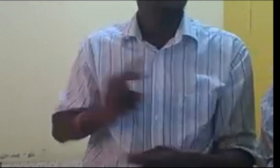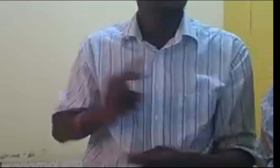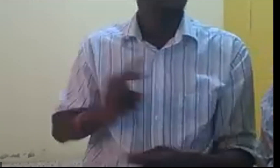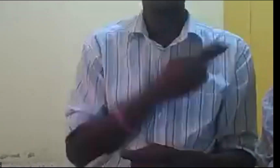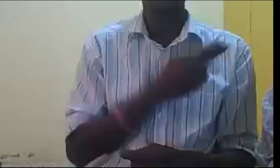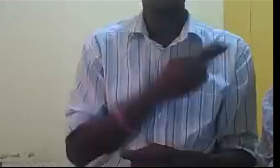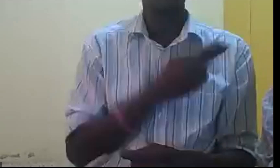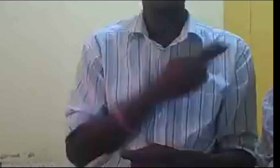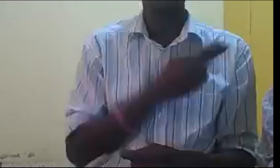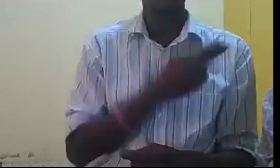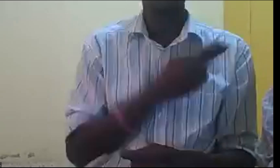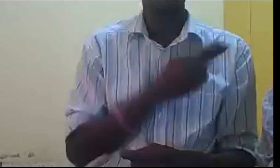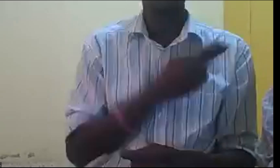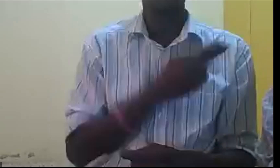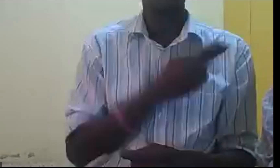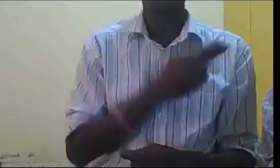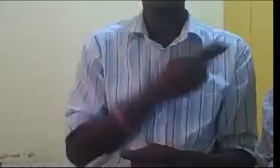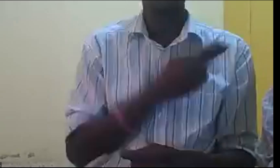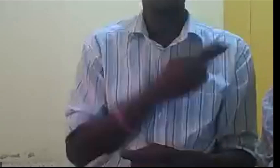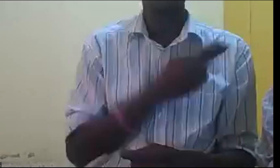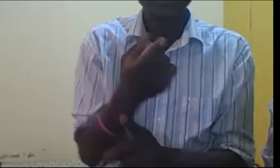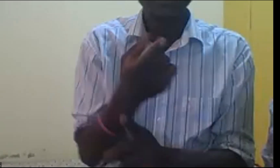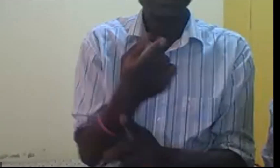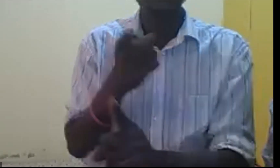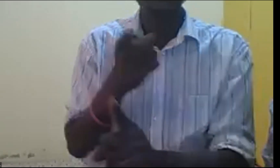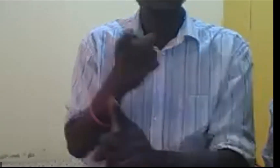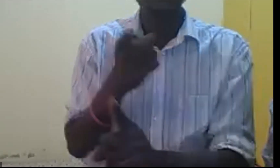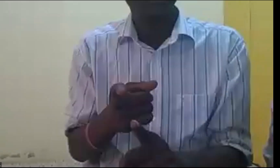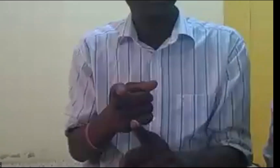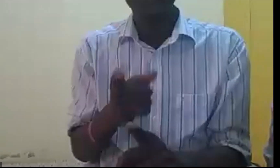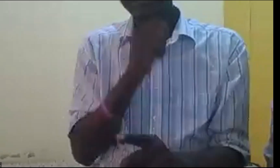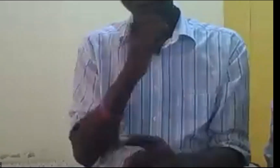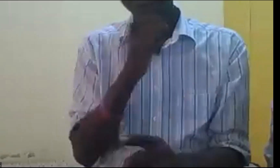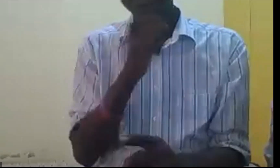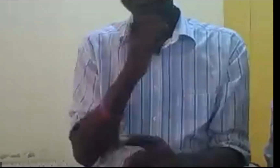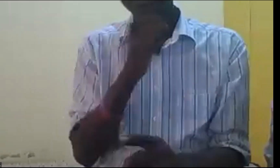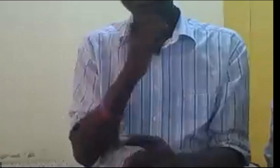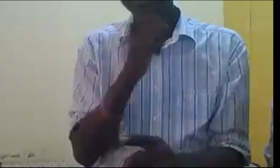You can all click on it. Select any chat. There will be a number of colored shit, select any chat and type in in the language that you are most comfortable English.